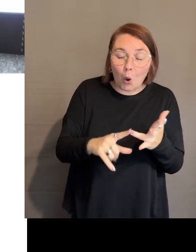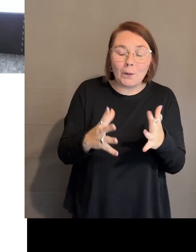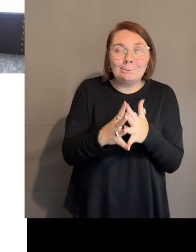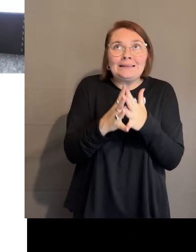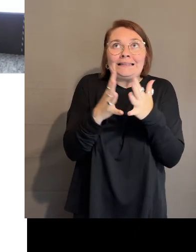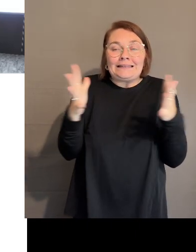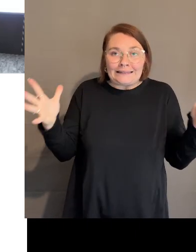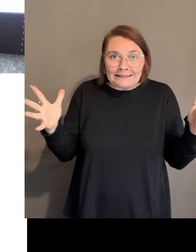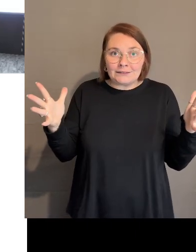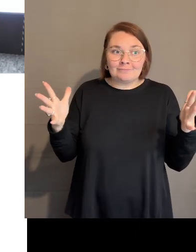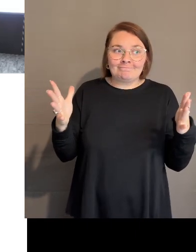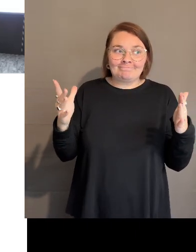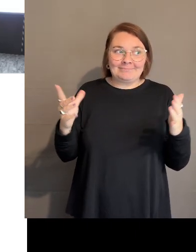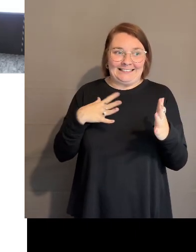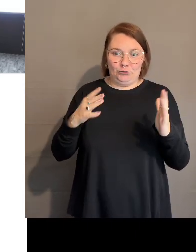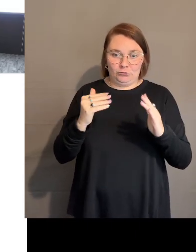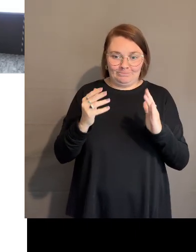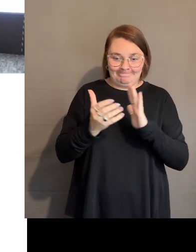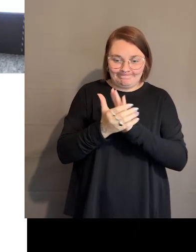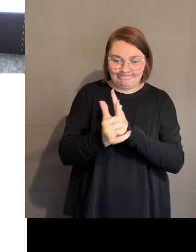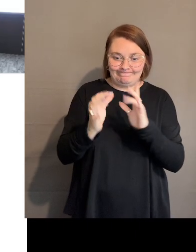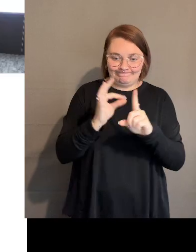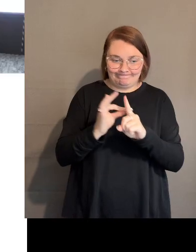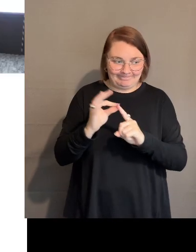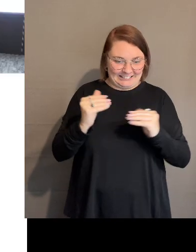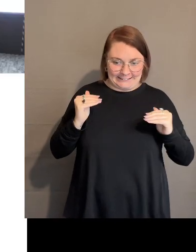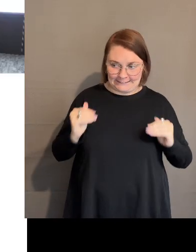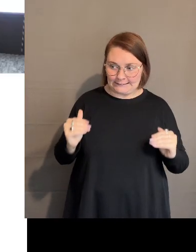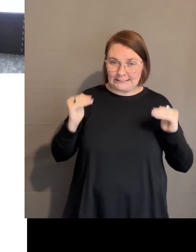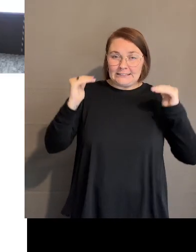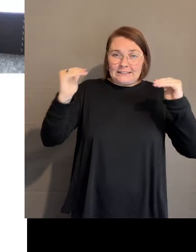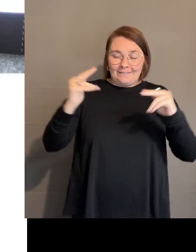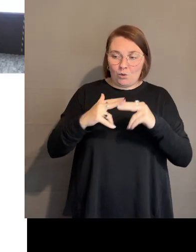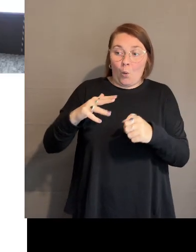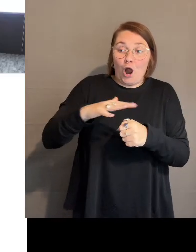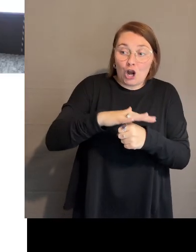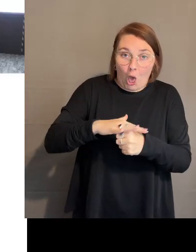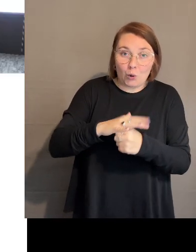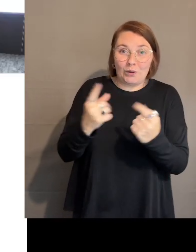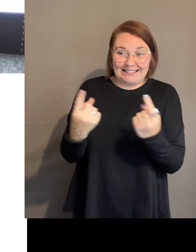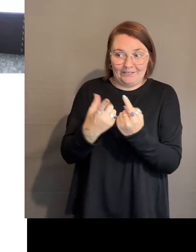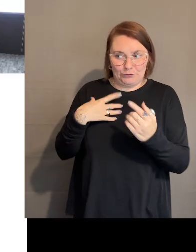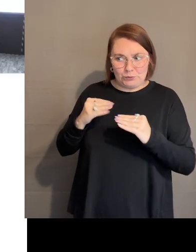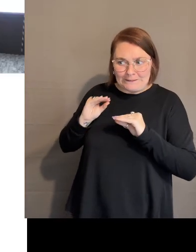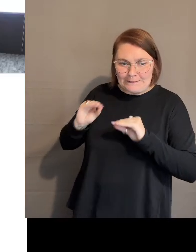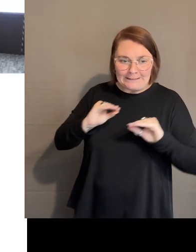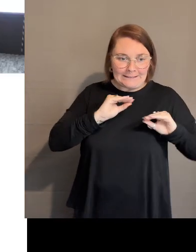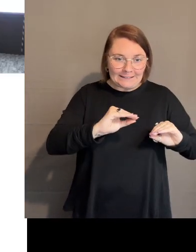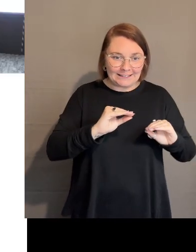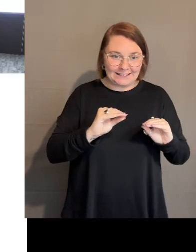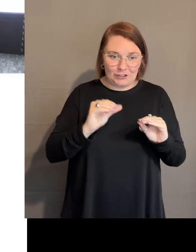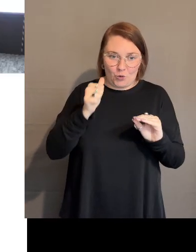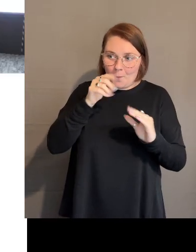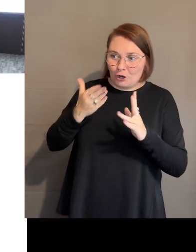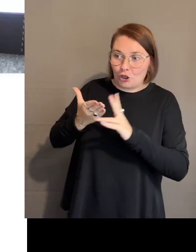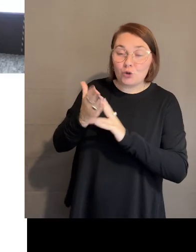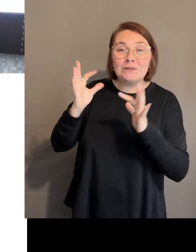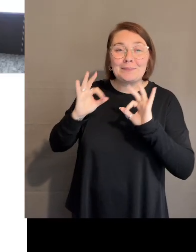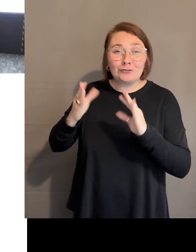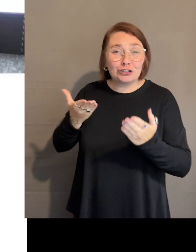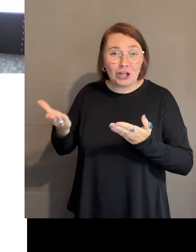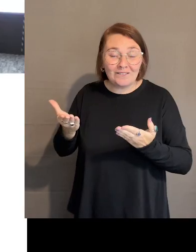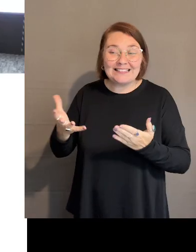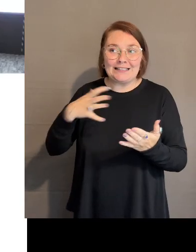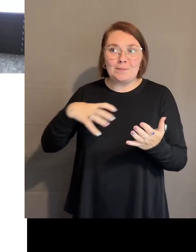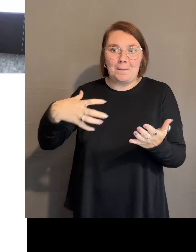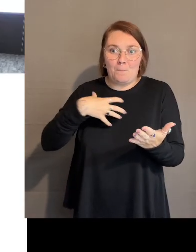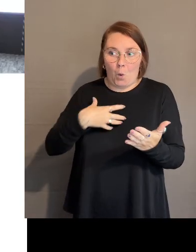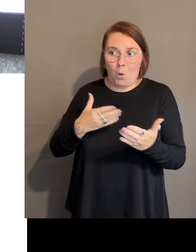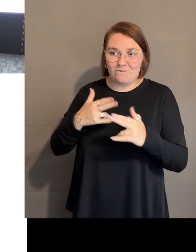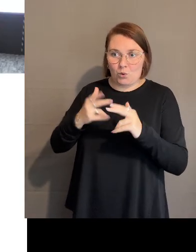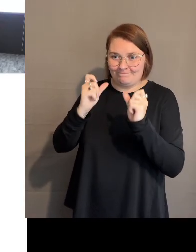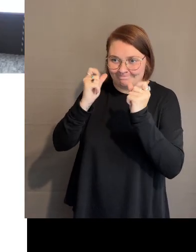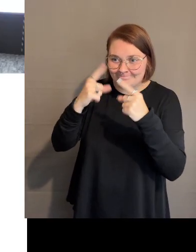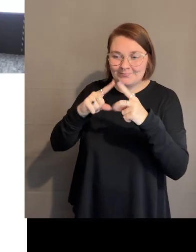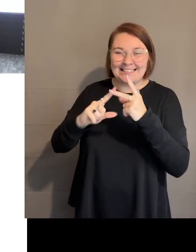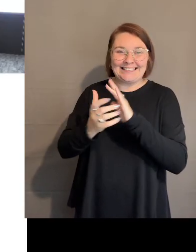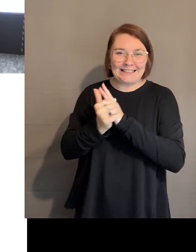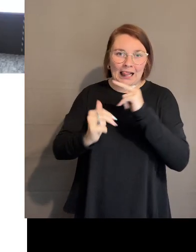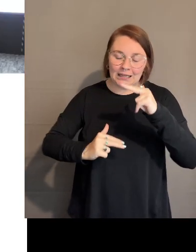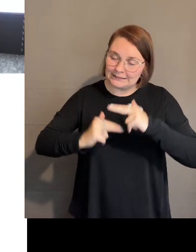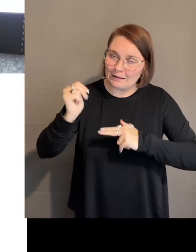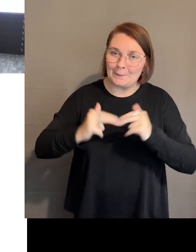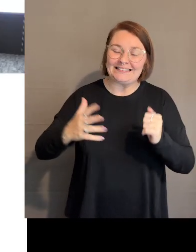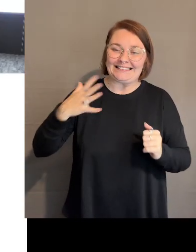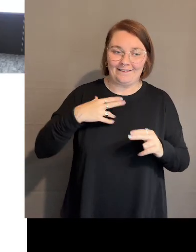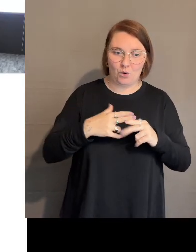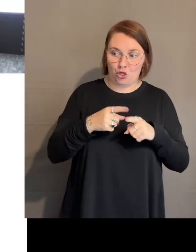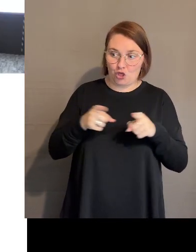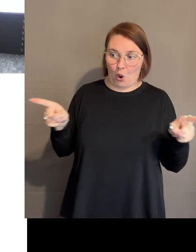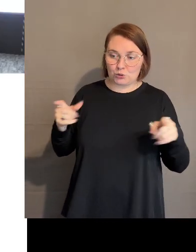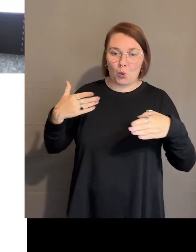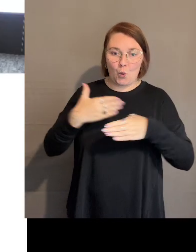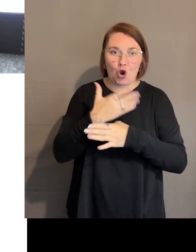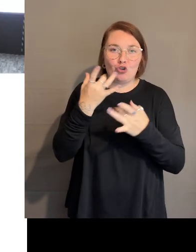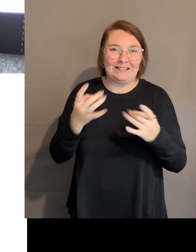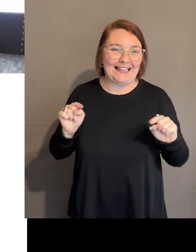a huge amount of, kind of, uplift to do there. If we can have more responsibility, kind of, locally for some of that stuff, and it's not going to go through specialist services, there's a lot more understanding, and skills development we need across those workforces.